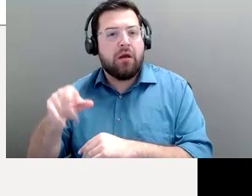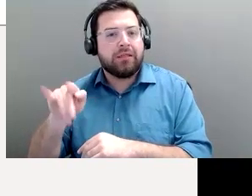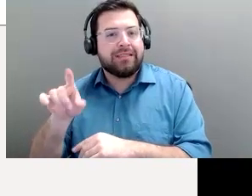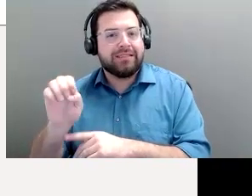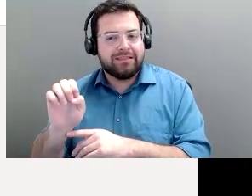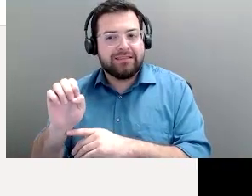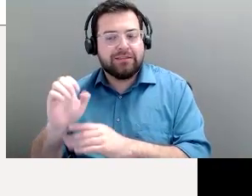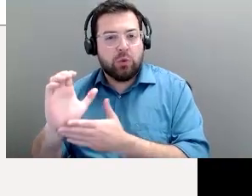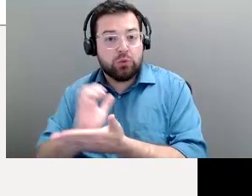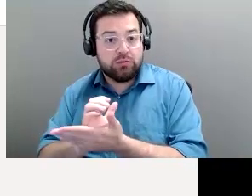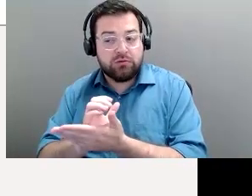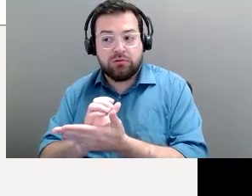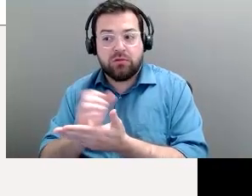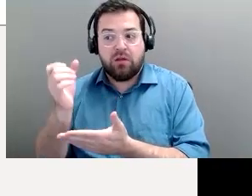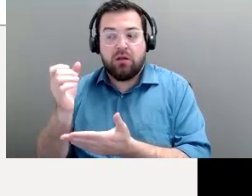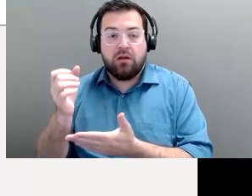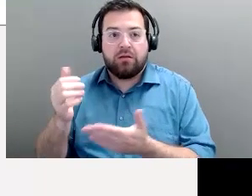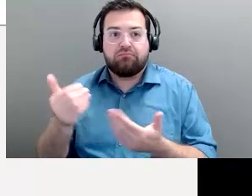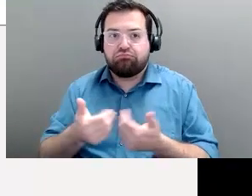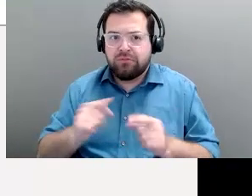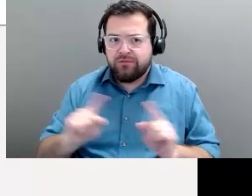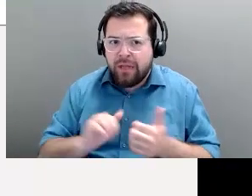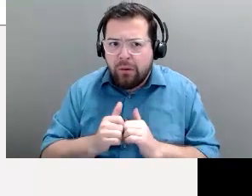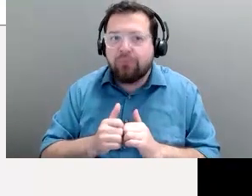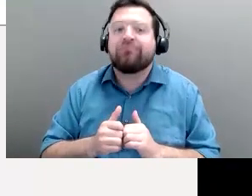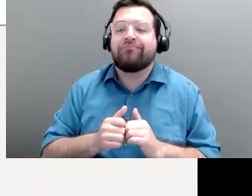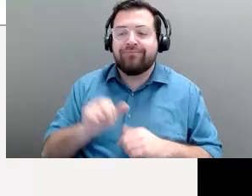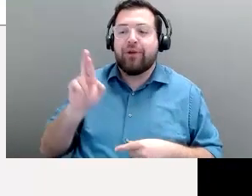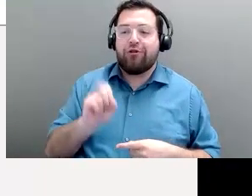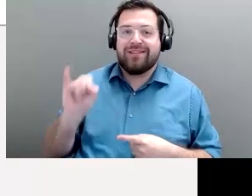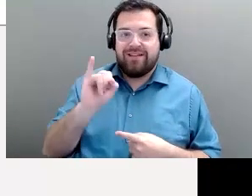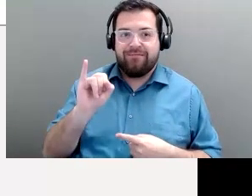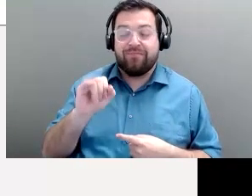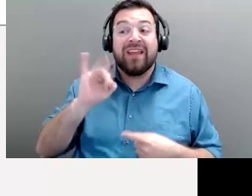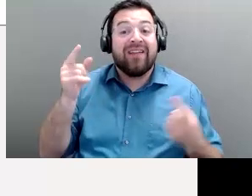If a course does not pass the RSI test, then it doesn't count as a DE